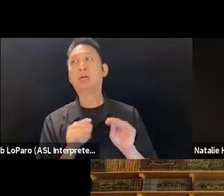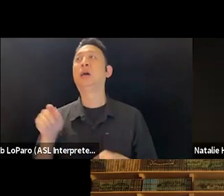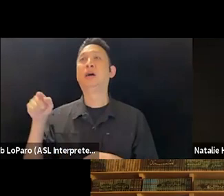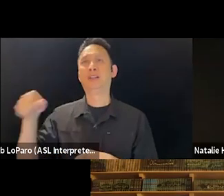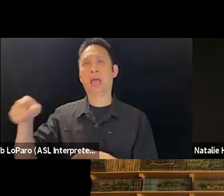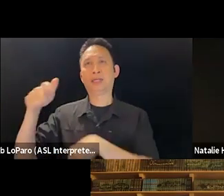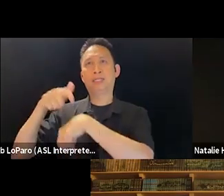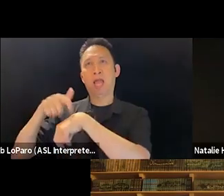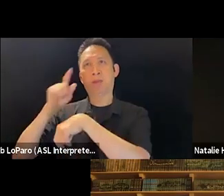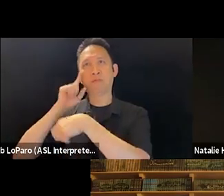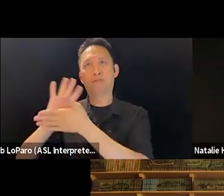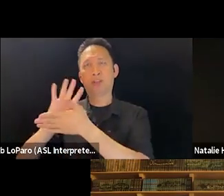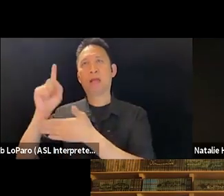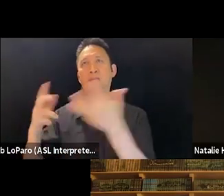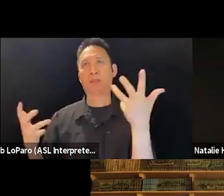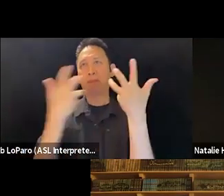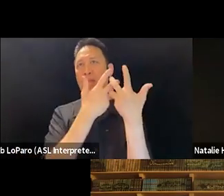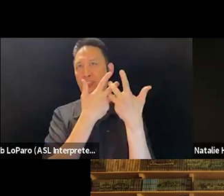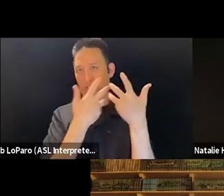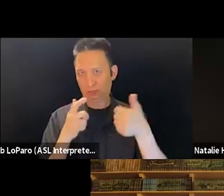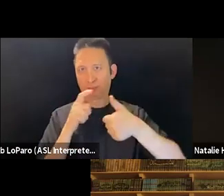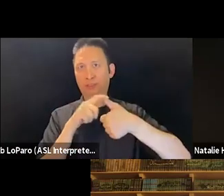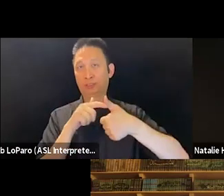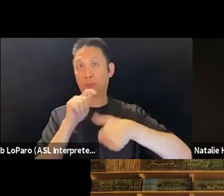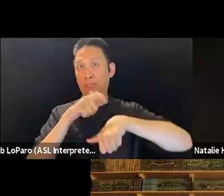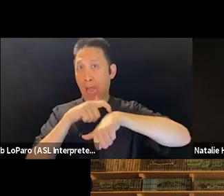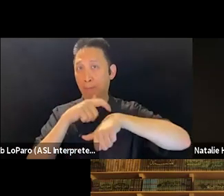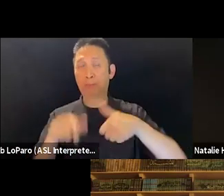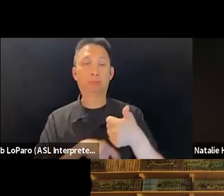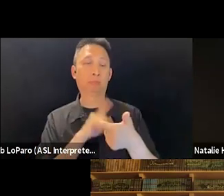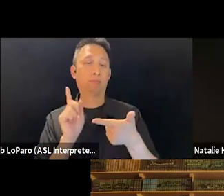So it's about the length, it's about the way it's going to be written.